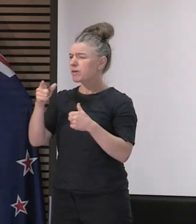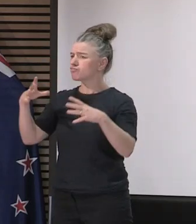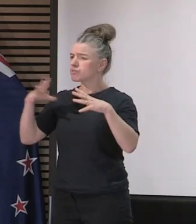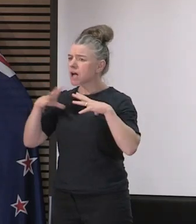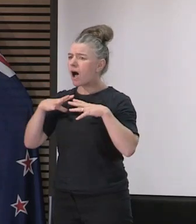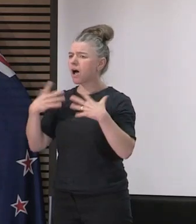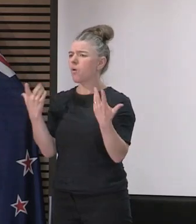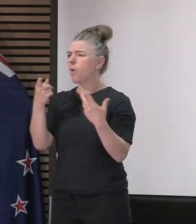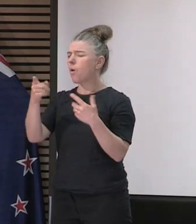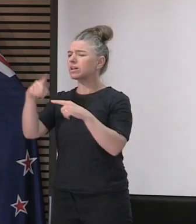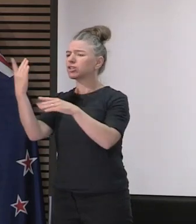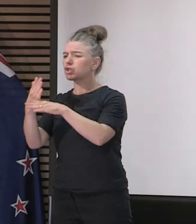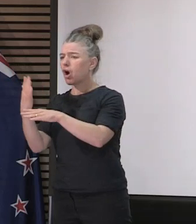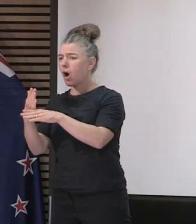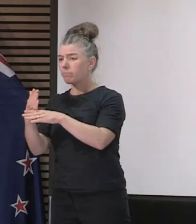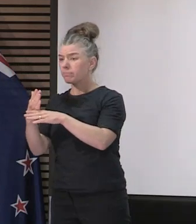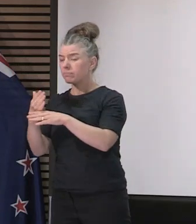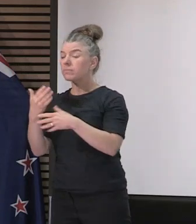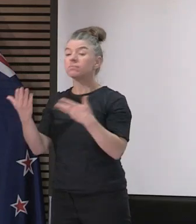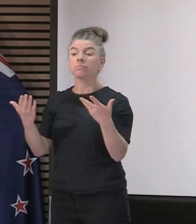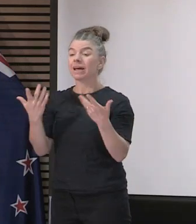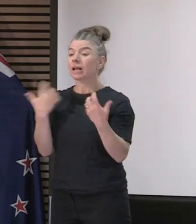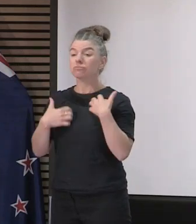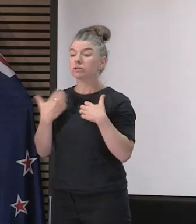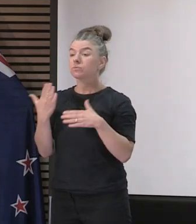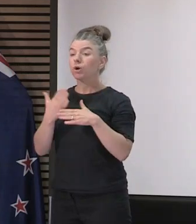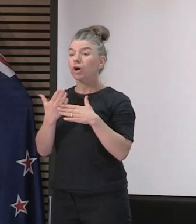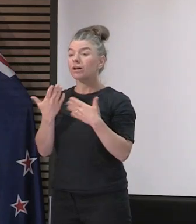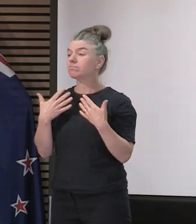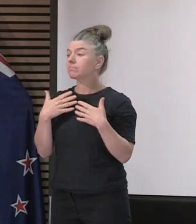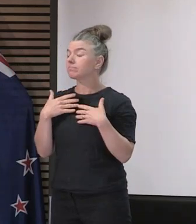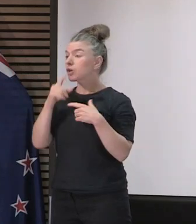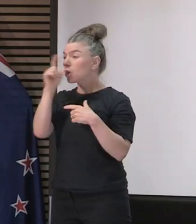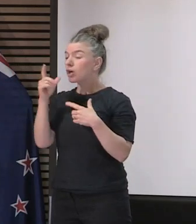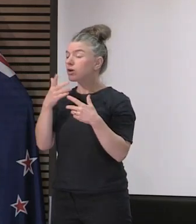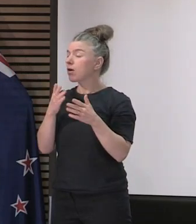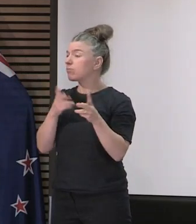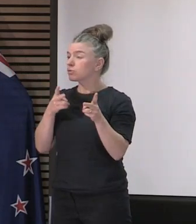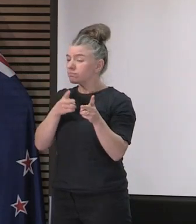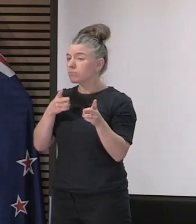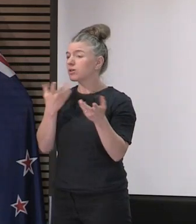reasons and over 9000 people have registered to be